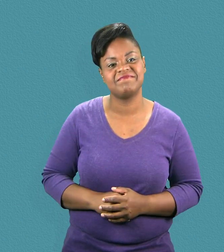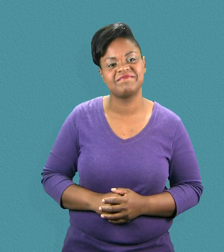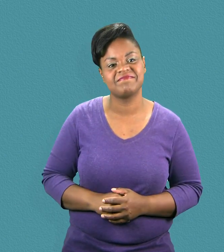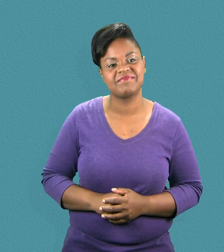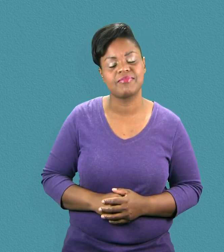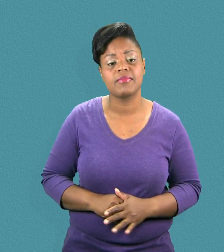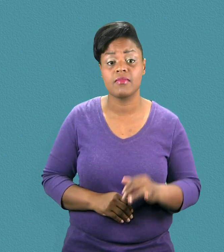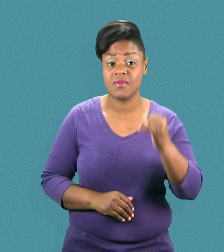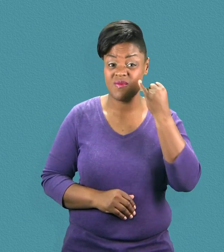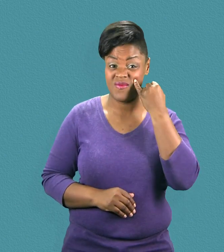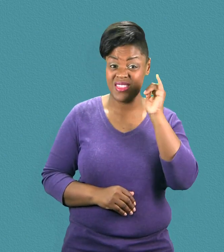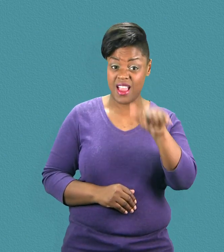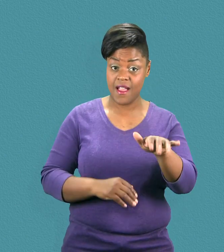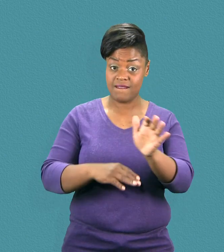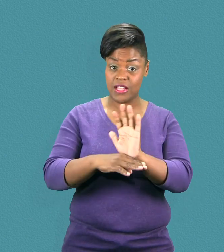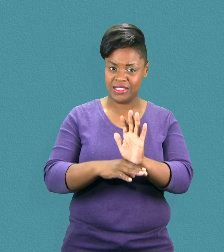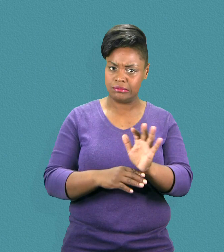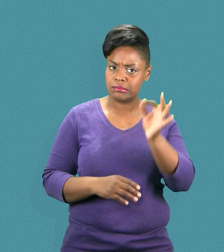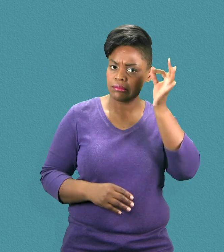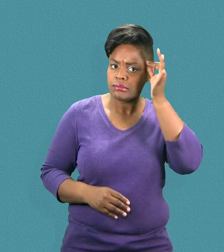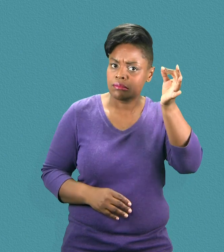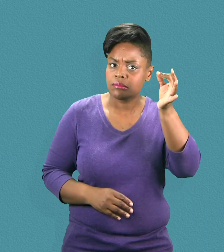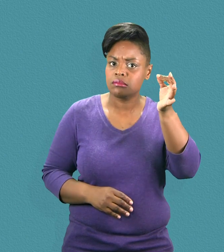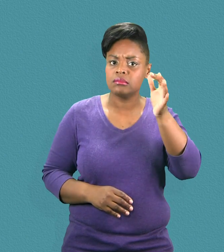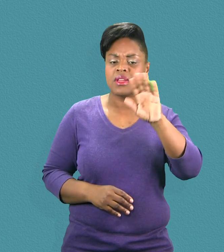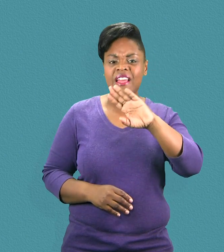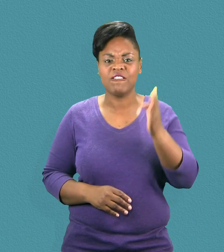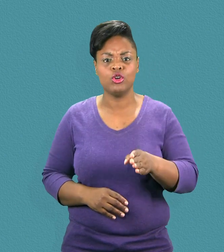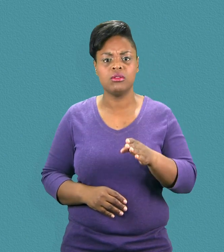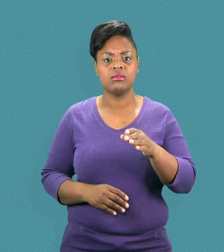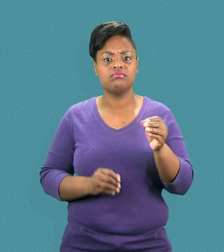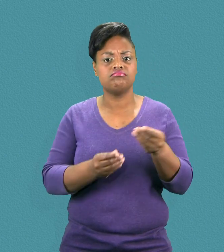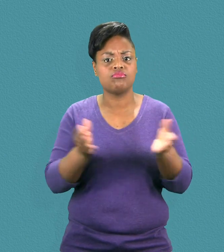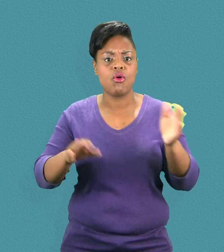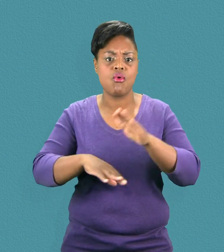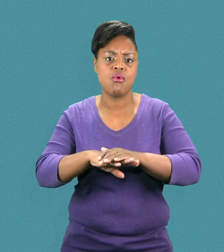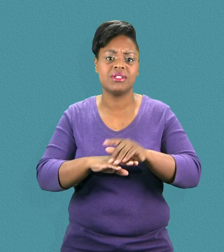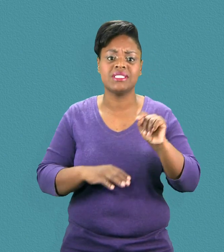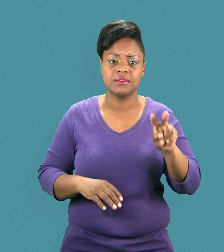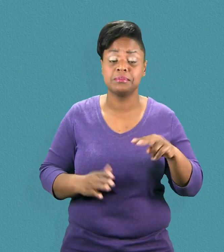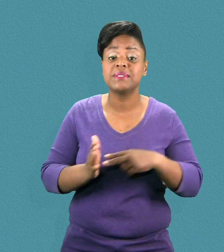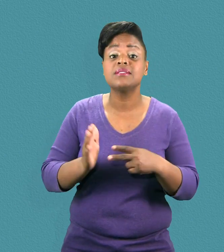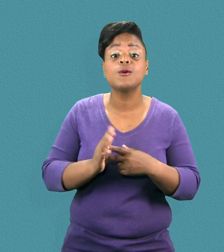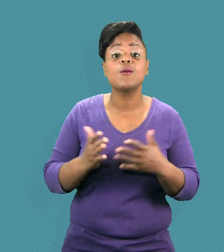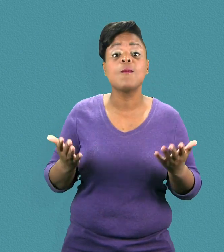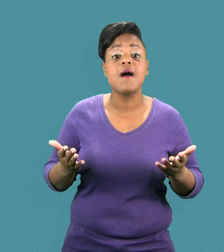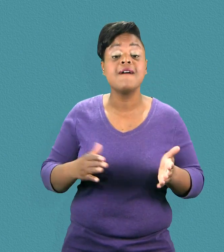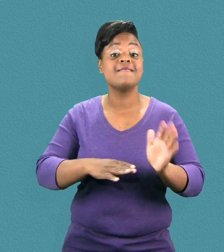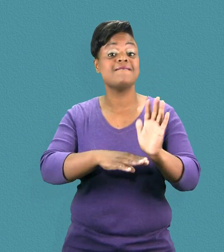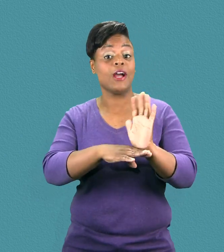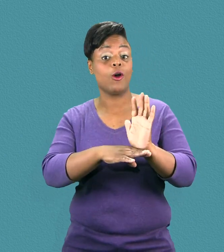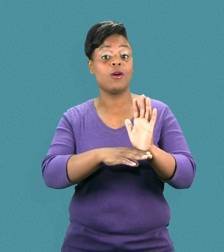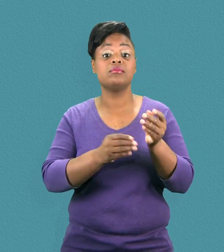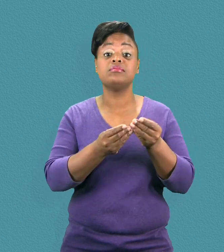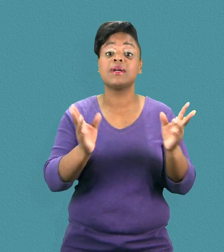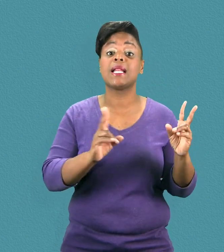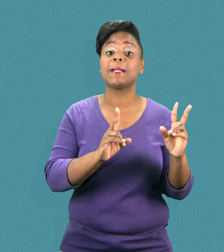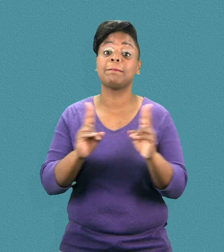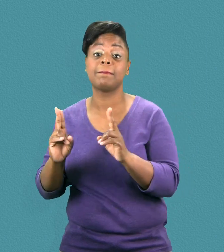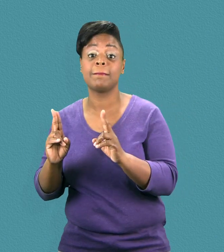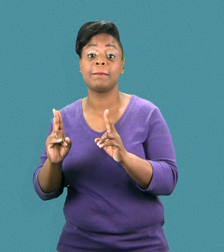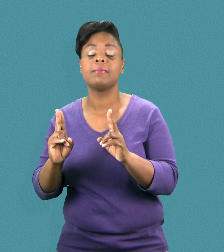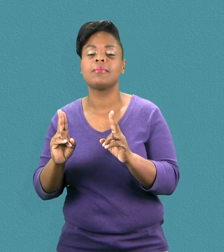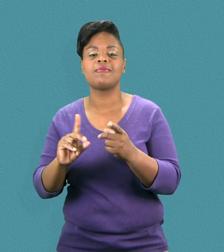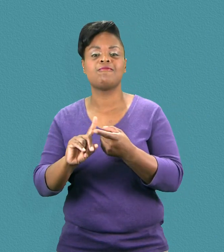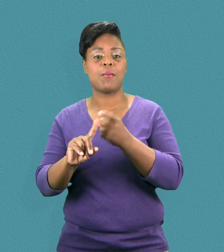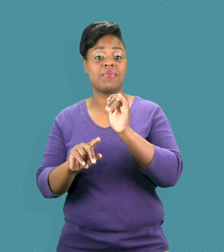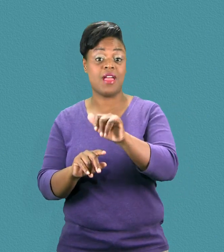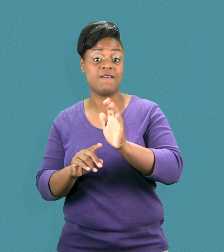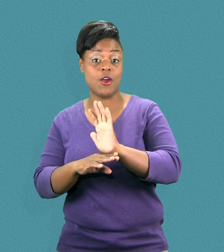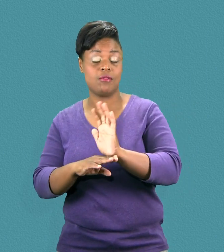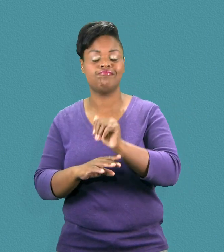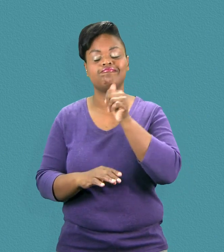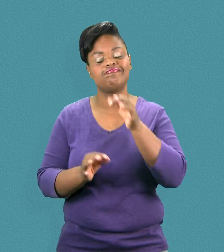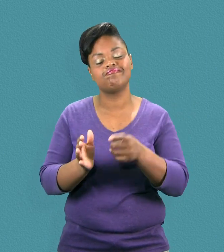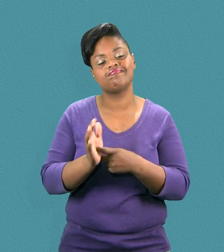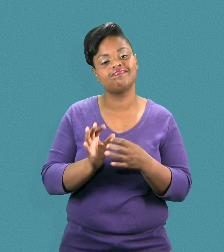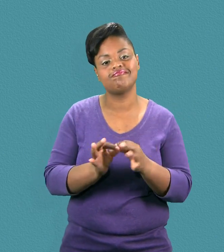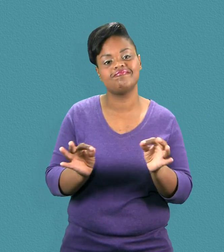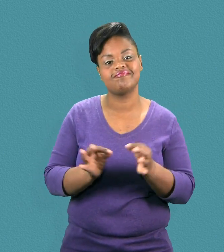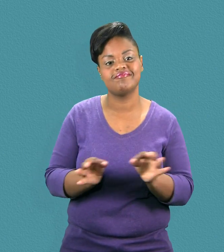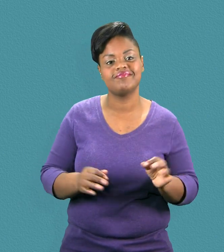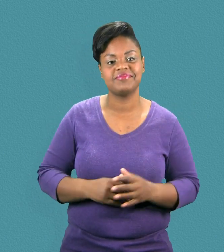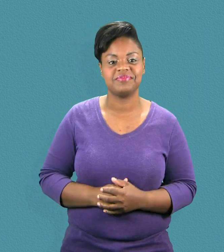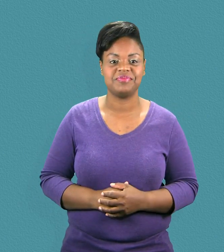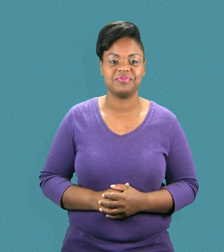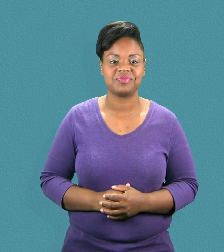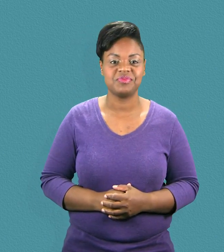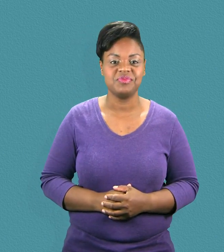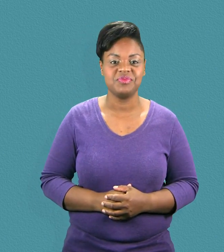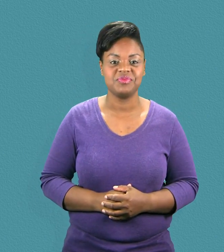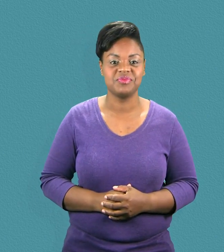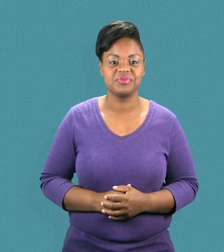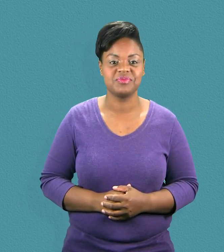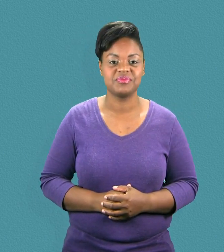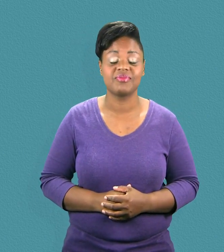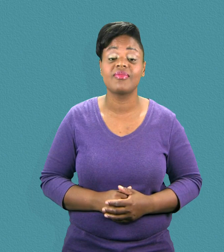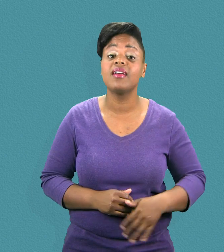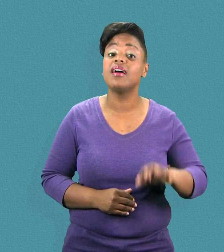and they do not apply to any video clips if not shown on television.